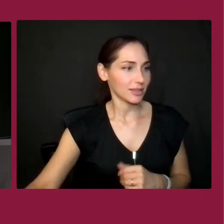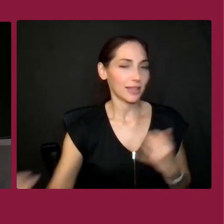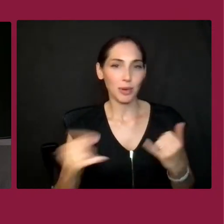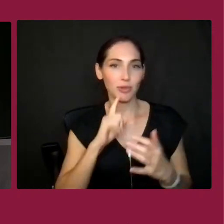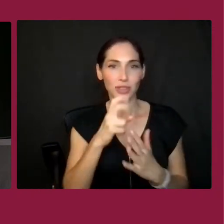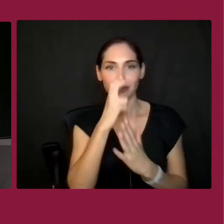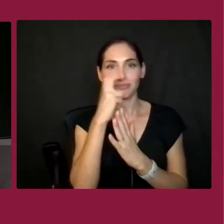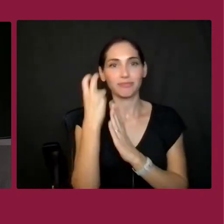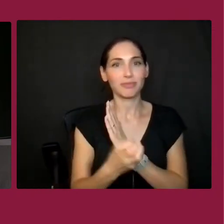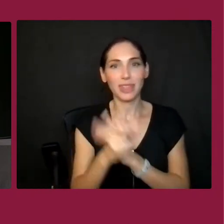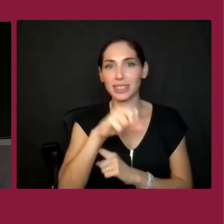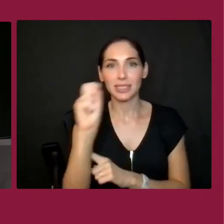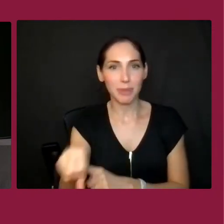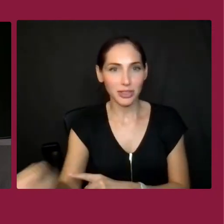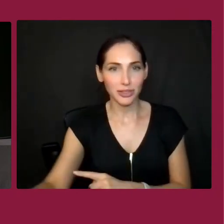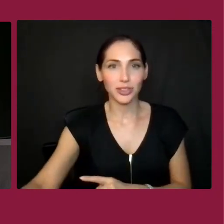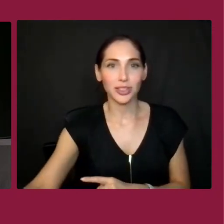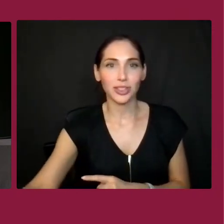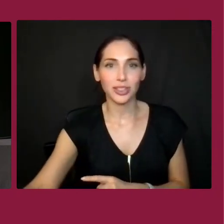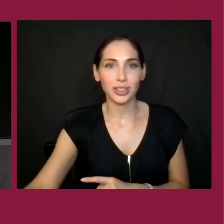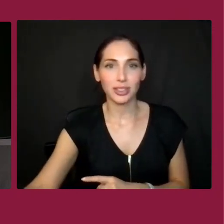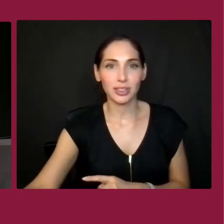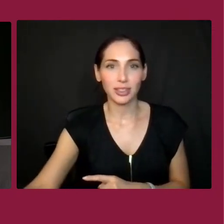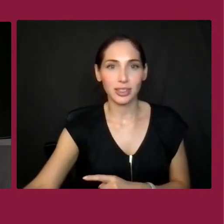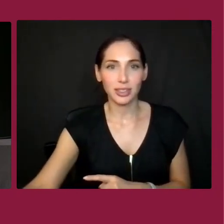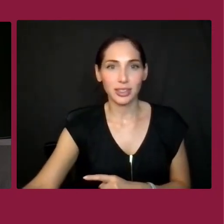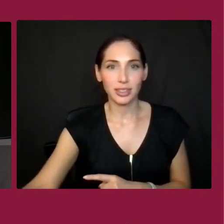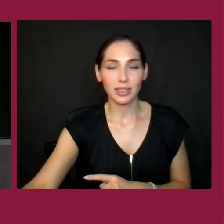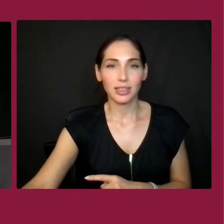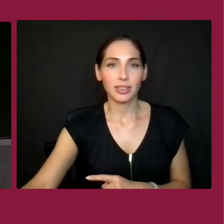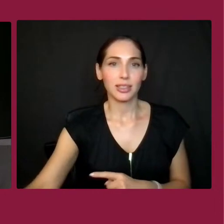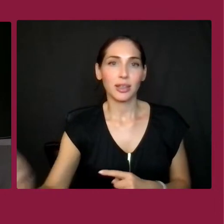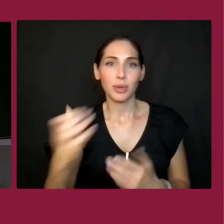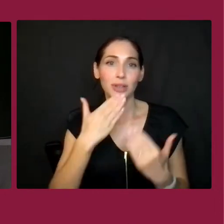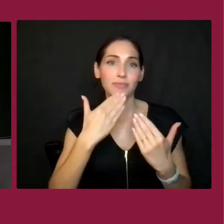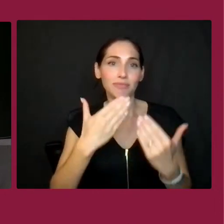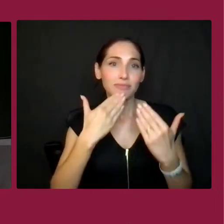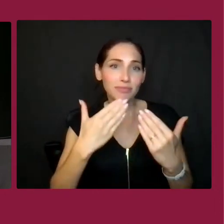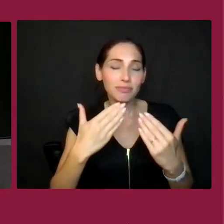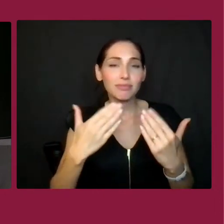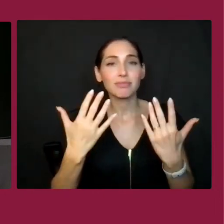and I'd like to appreciate our teachers, our faculty who are dedicating a lot of time to grading papers